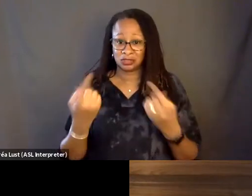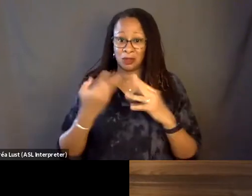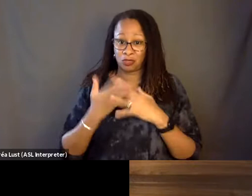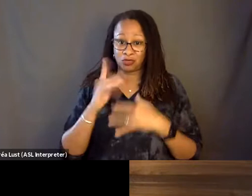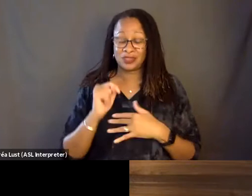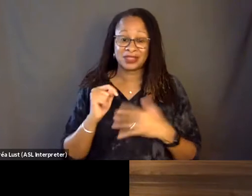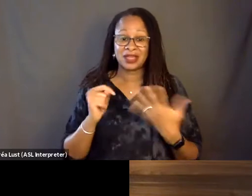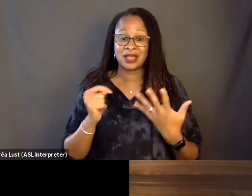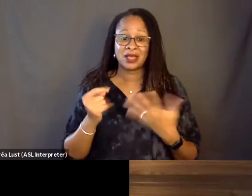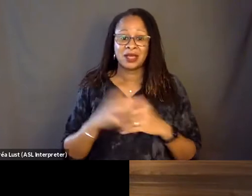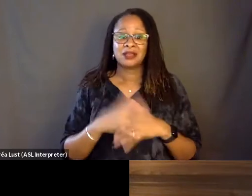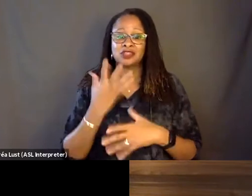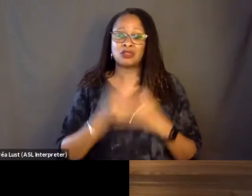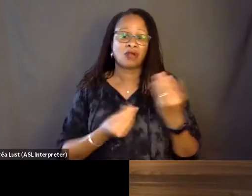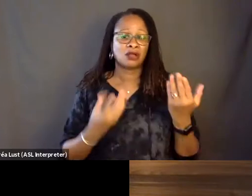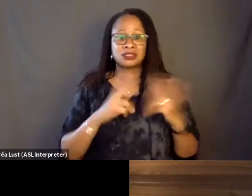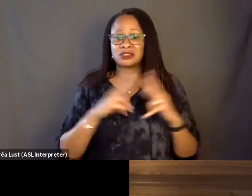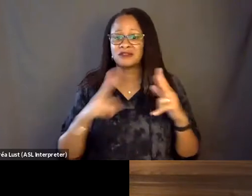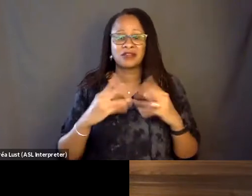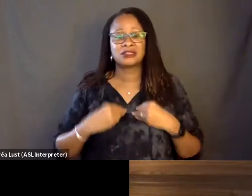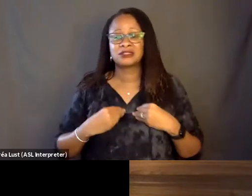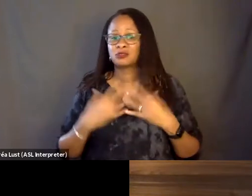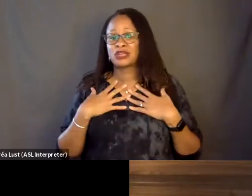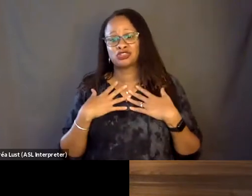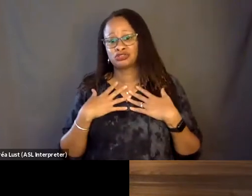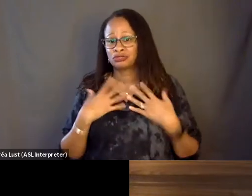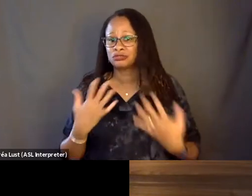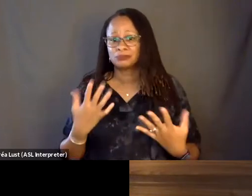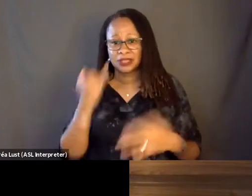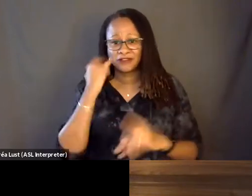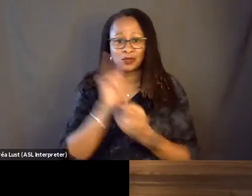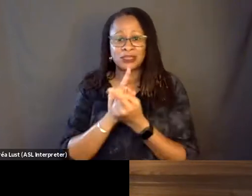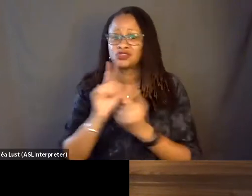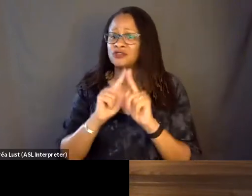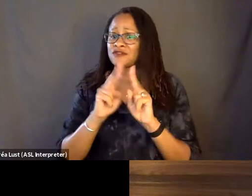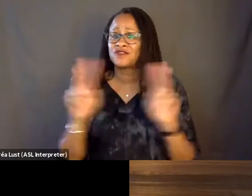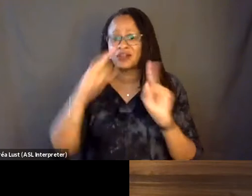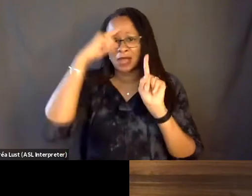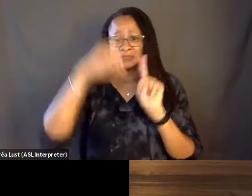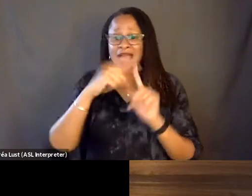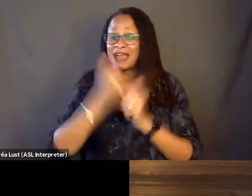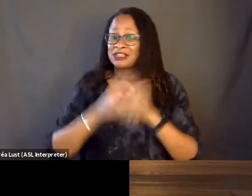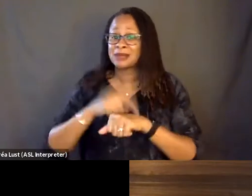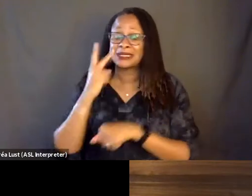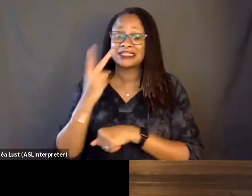is pretty inspirational, if you meet her. She's so optimistic. And every time I see her, she just goes, Bryan.